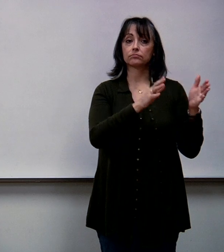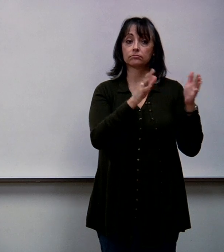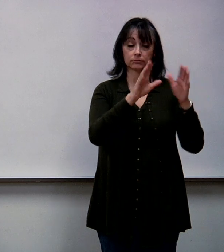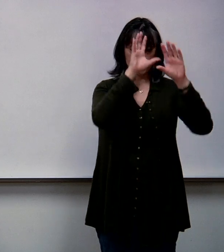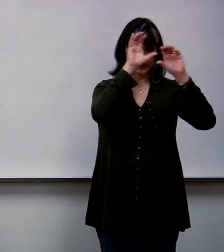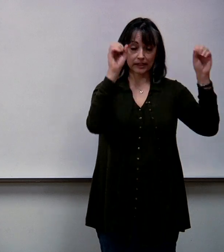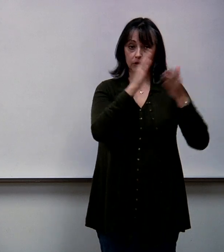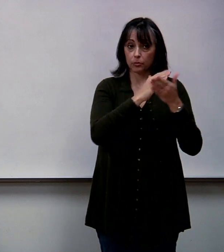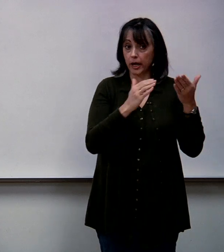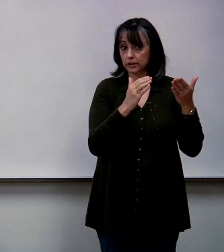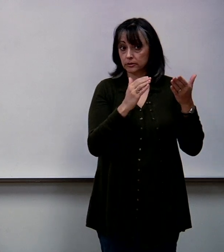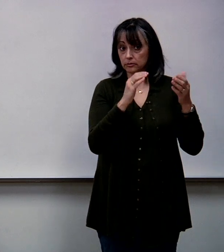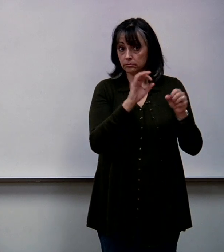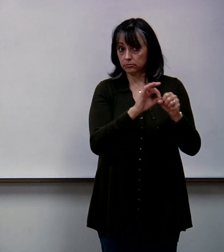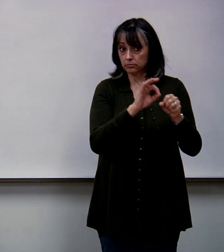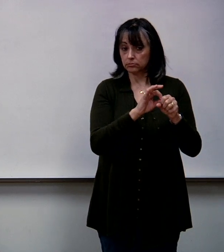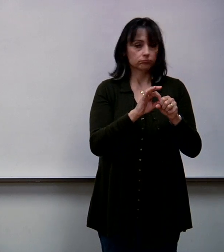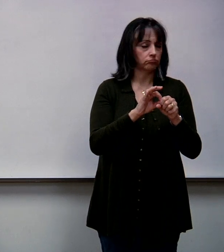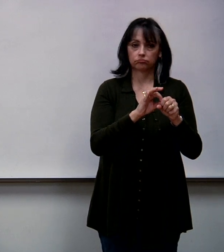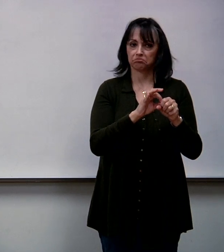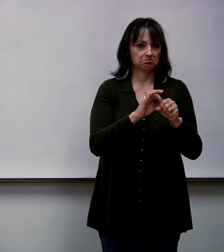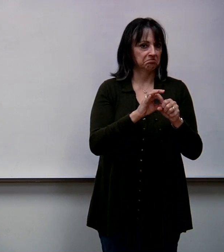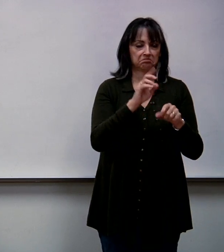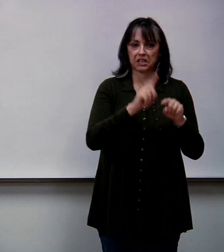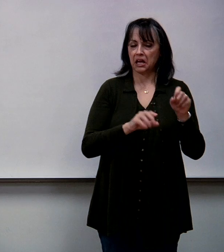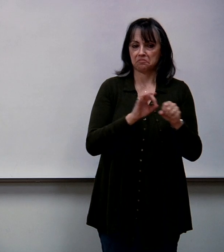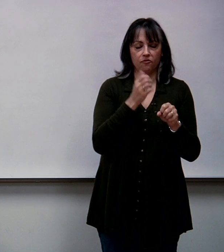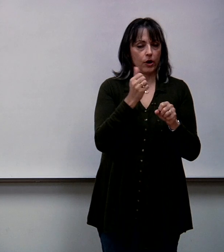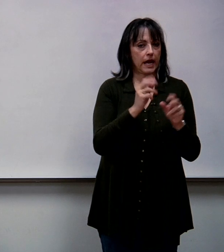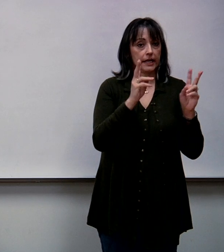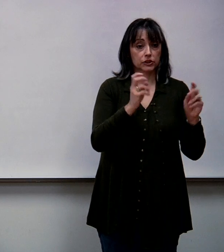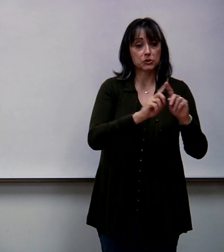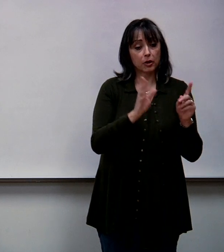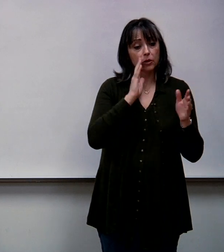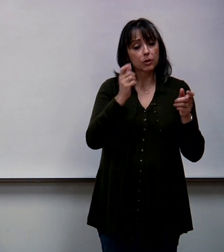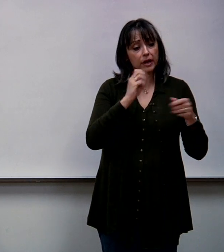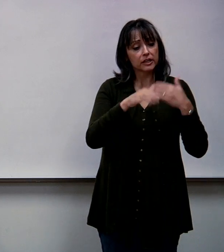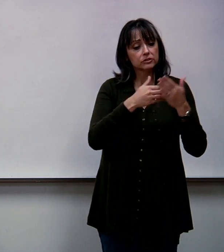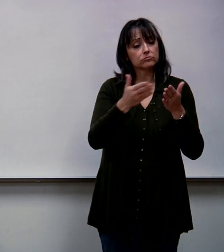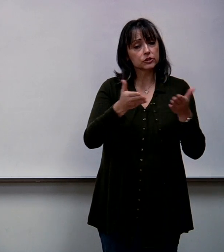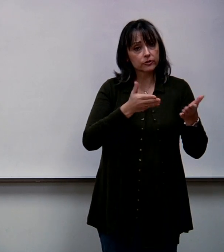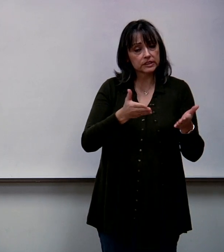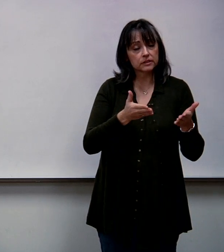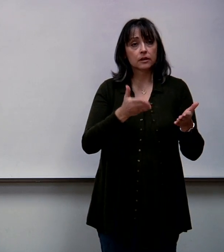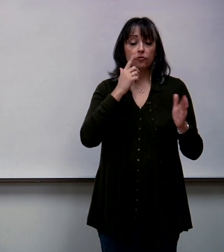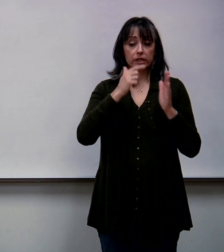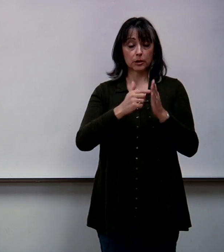does not have a vote in any Student Government issues however, it manages all our various services. For example, part of my job